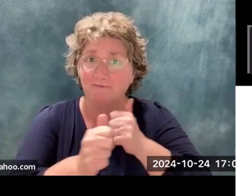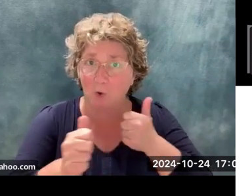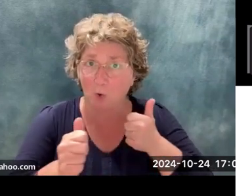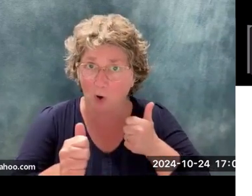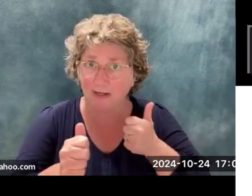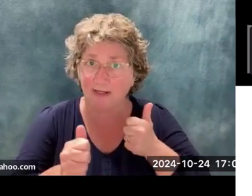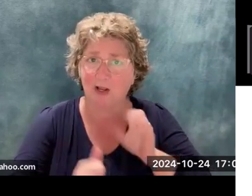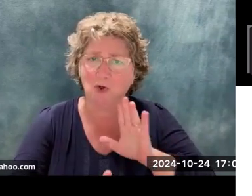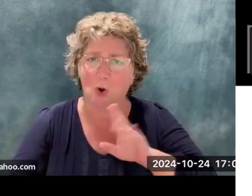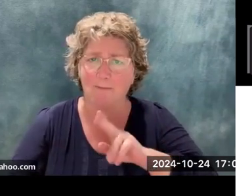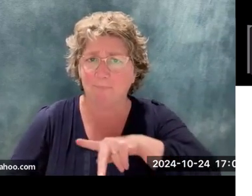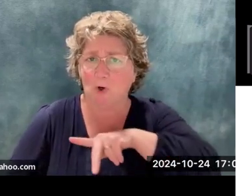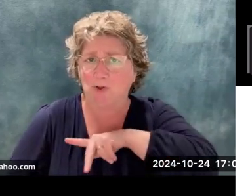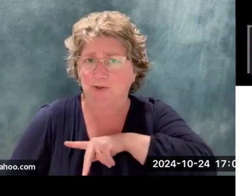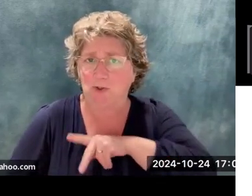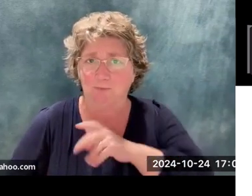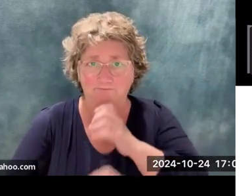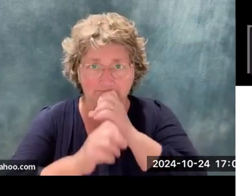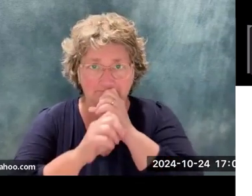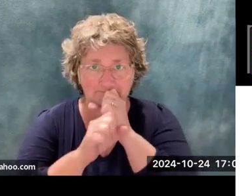or confidential into the chat.